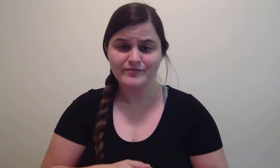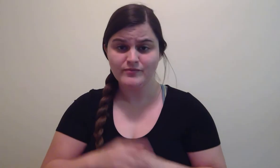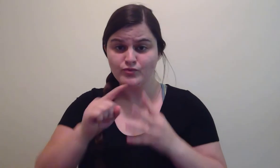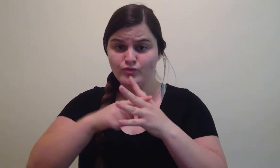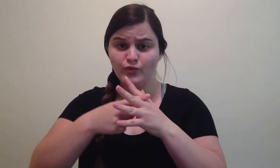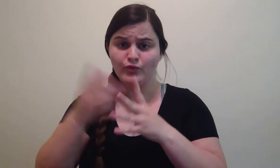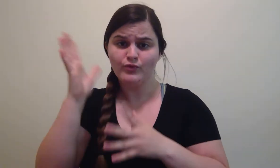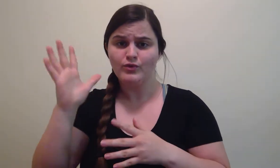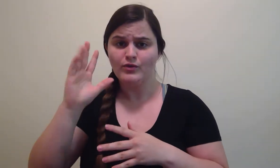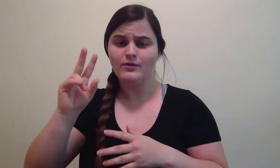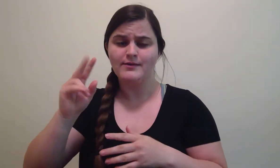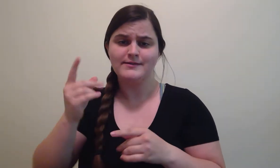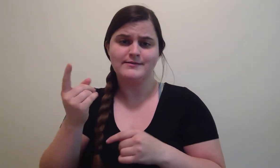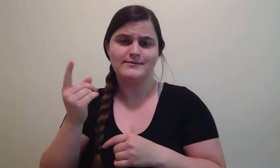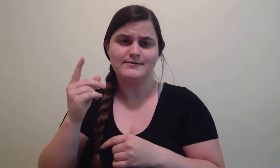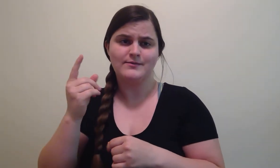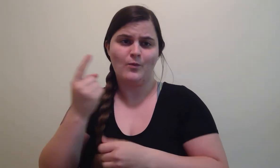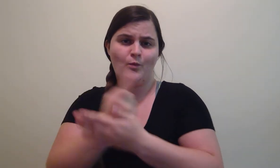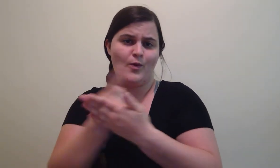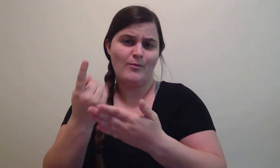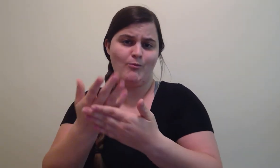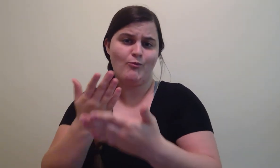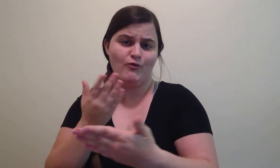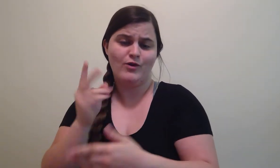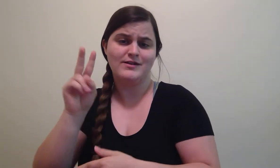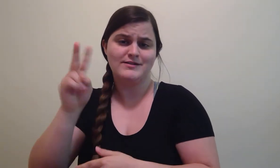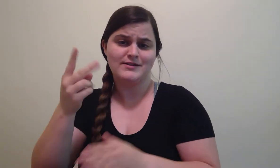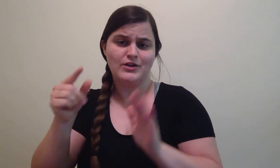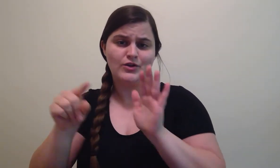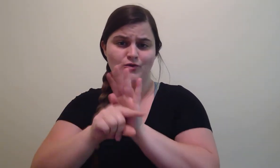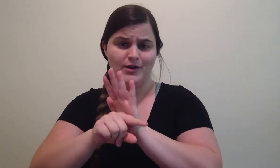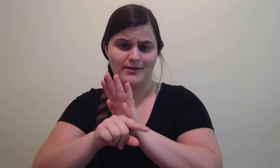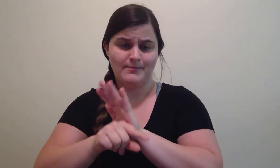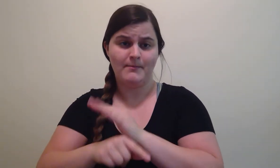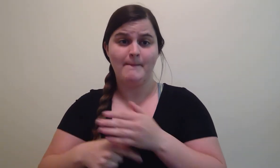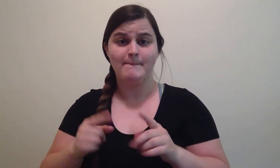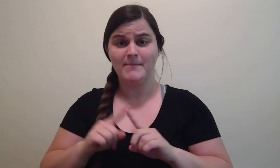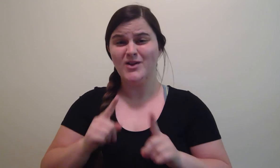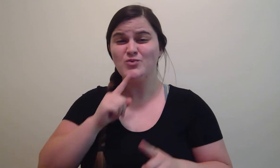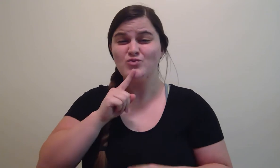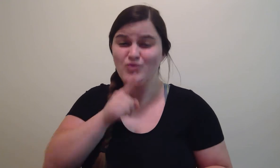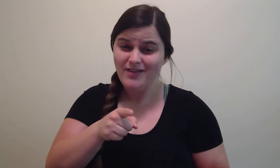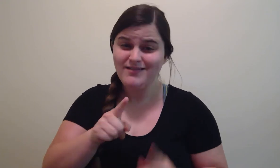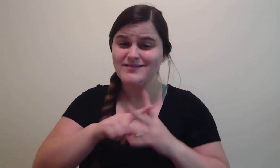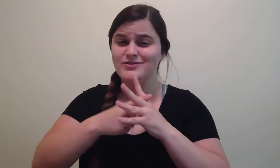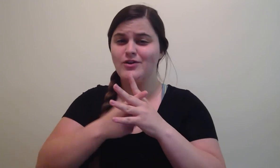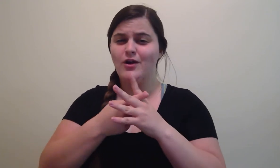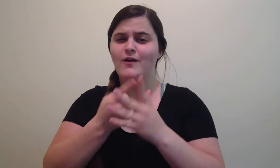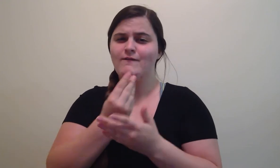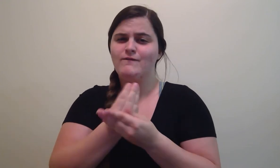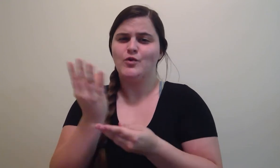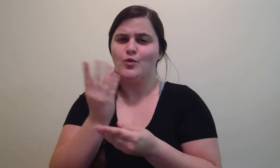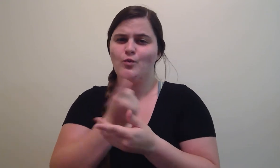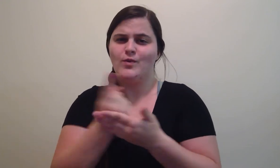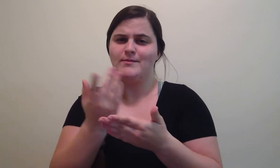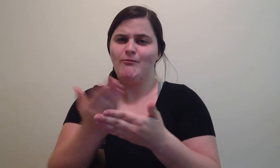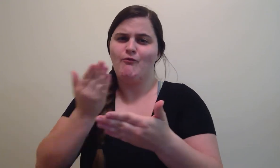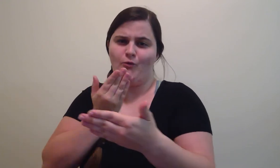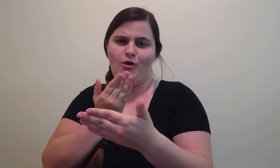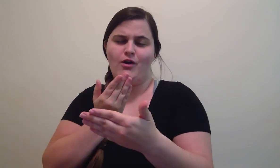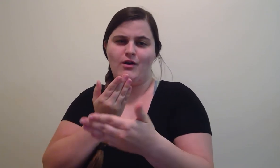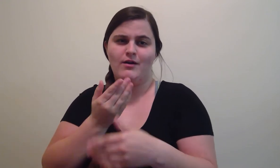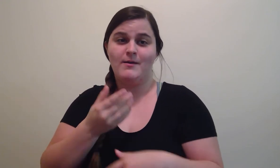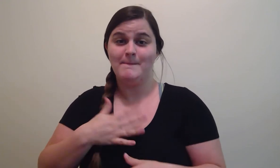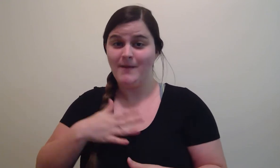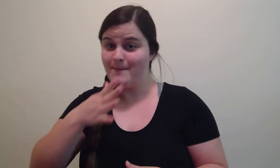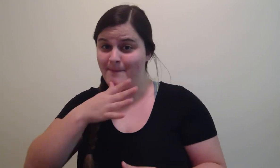Two days before the second grade is when it started, although the anticipation began weeks before-